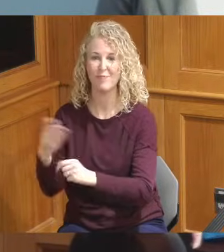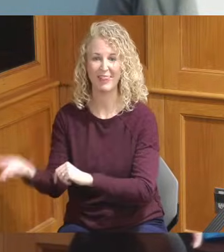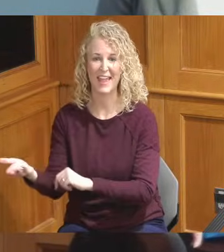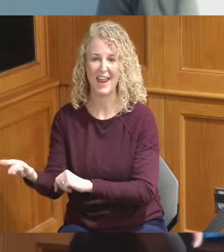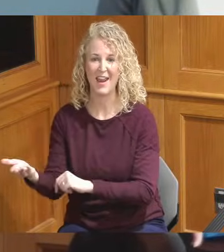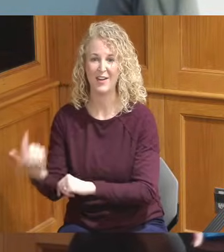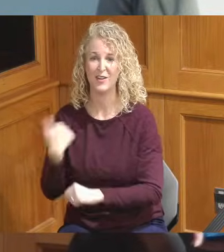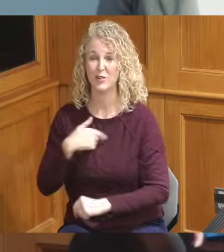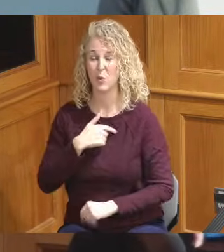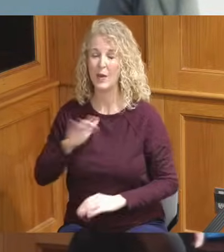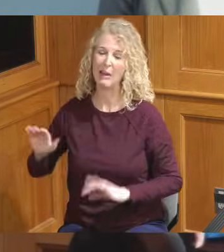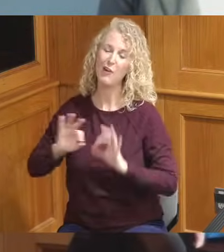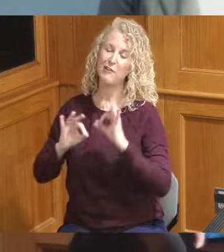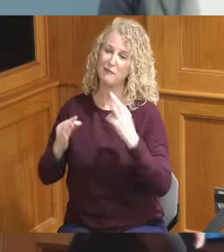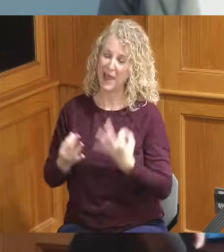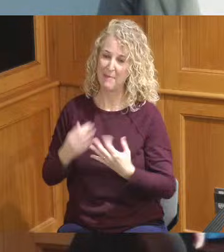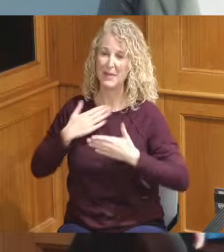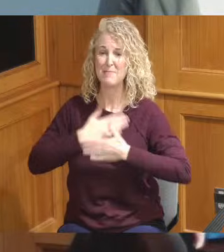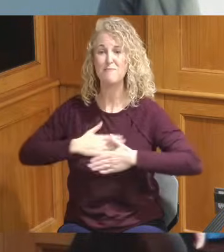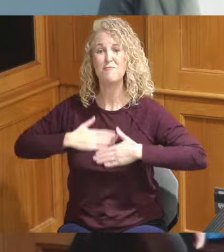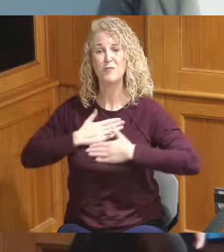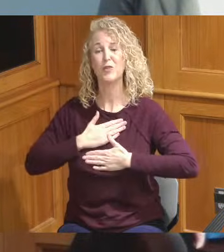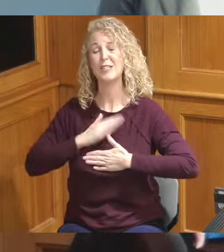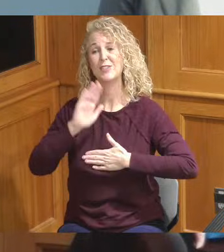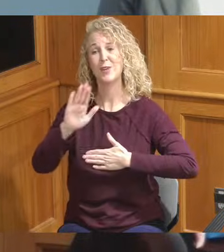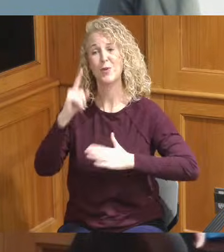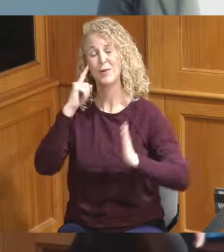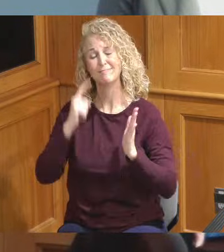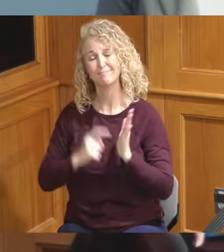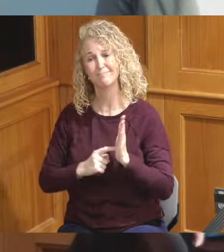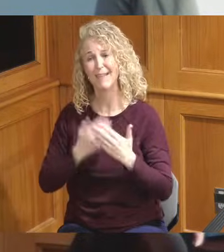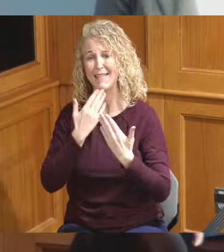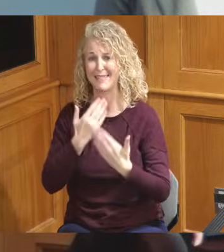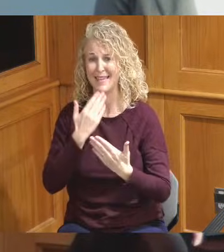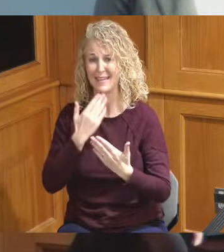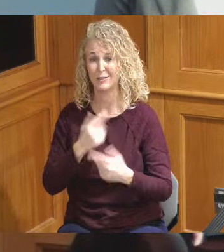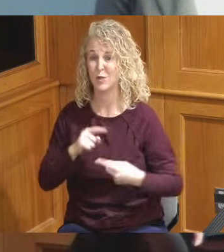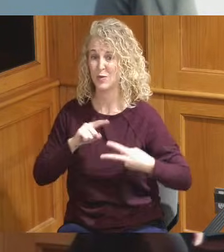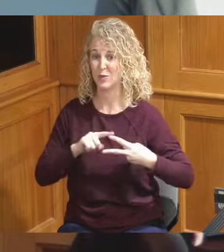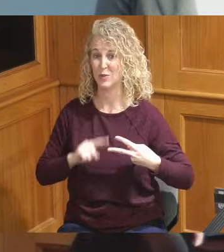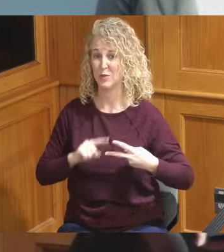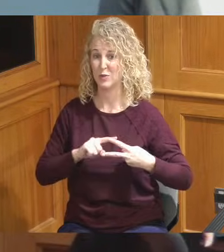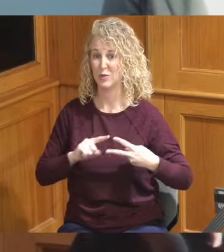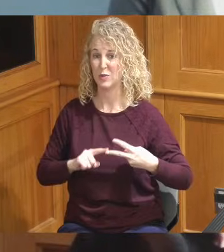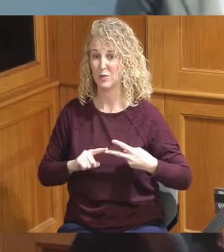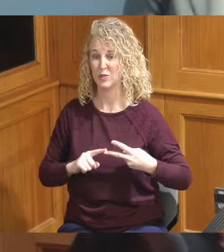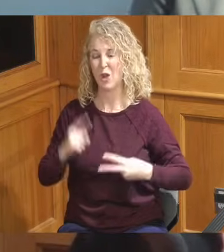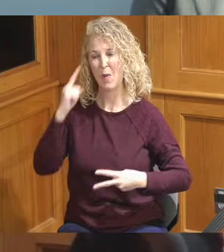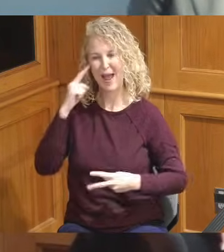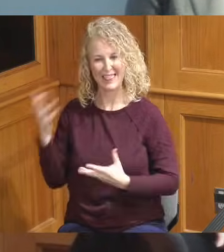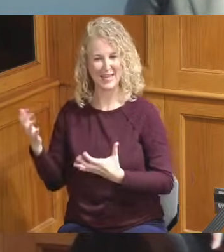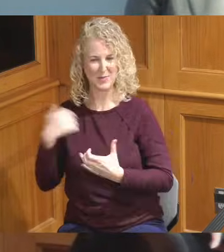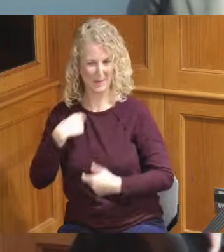we as her family appreciate that and we thank you. Two things that I think she would want me to say.